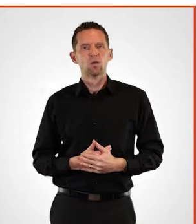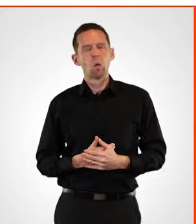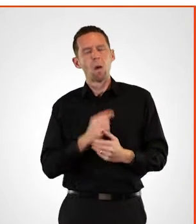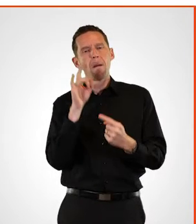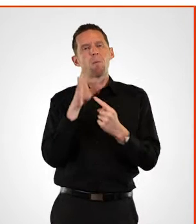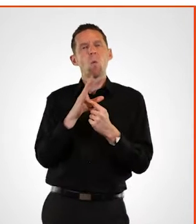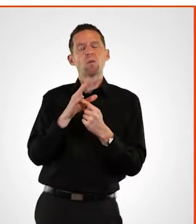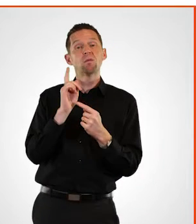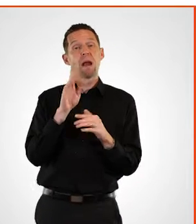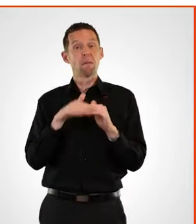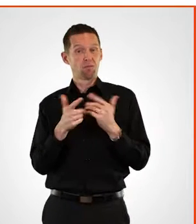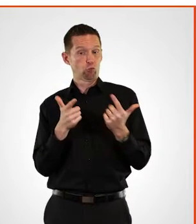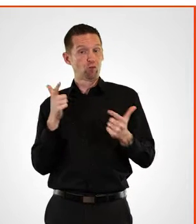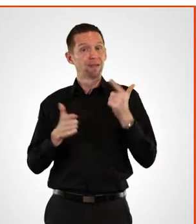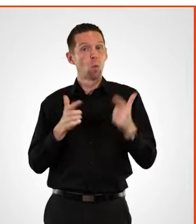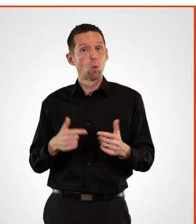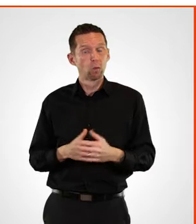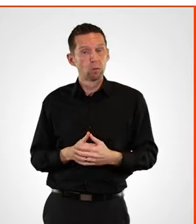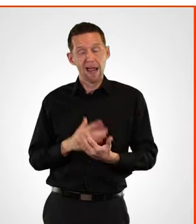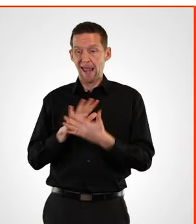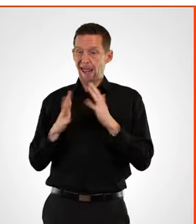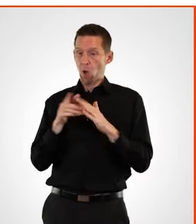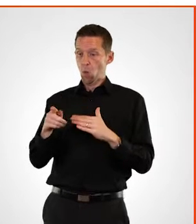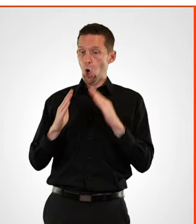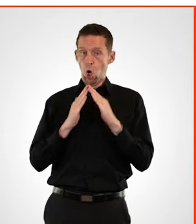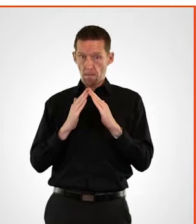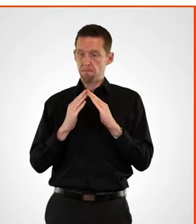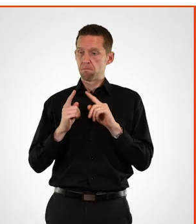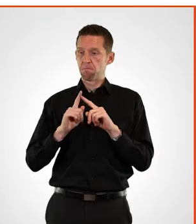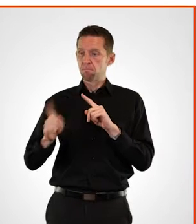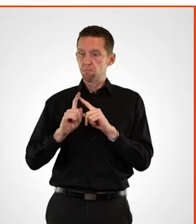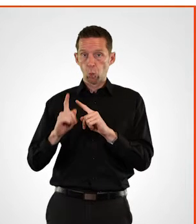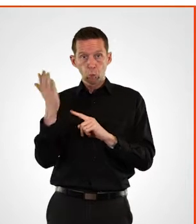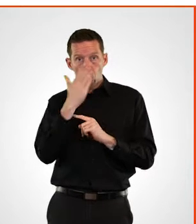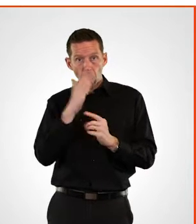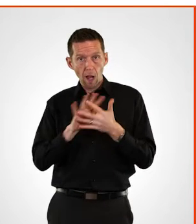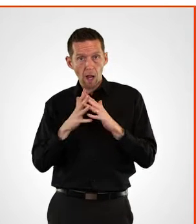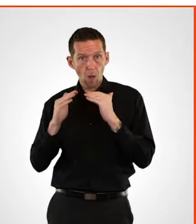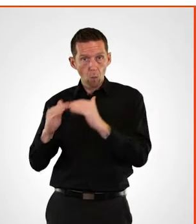And then the all-important thing about transportation. "How are you going to get from home to school?